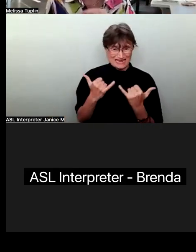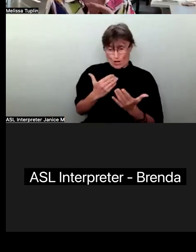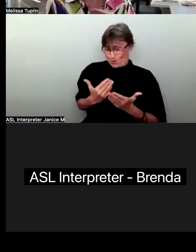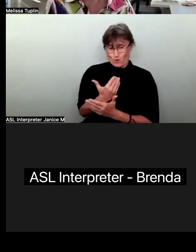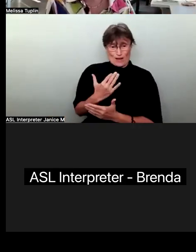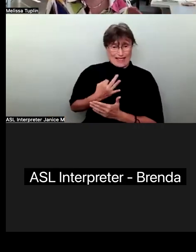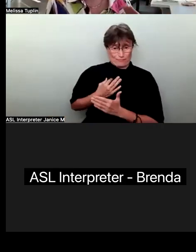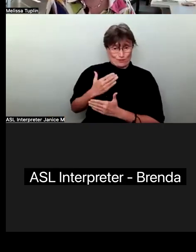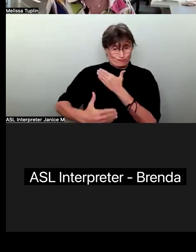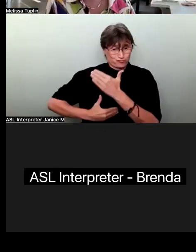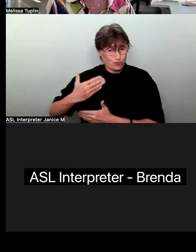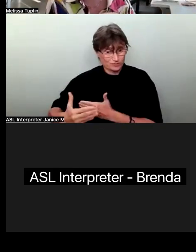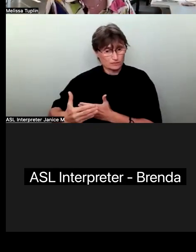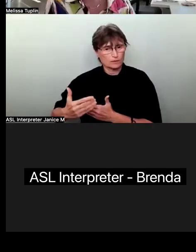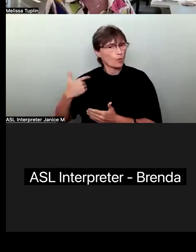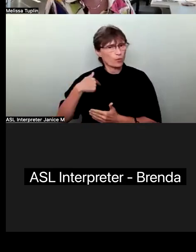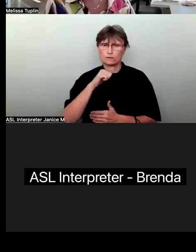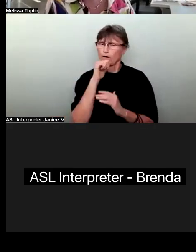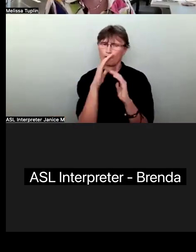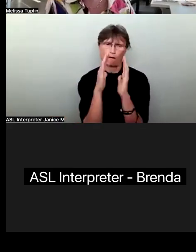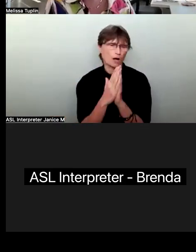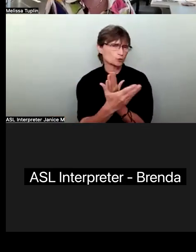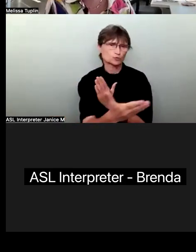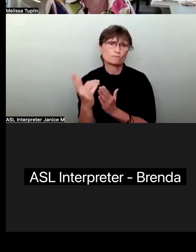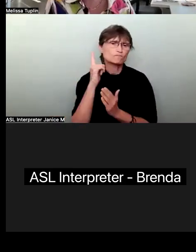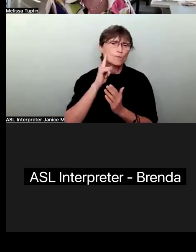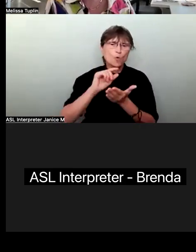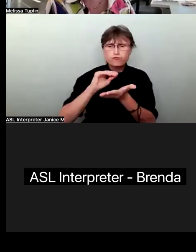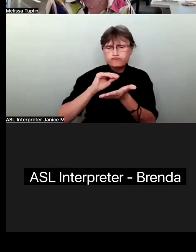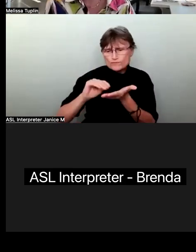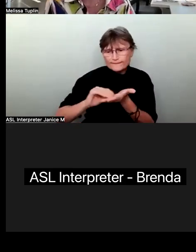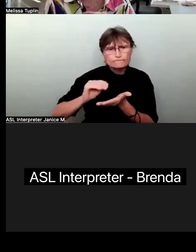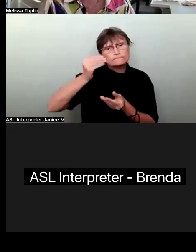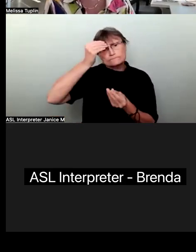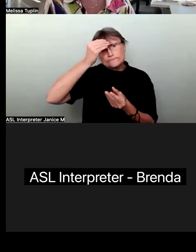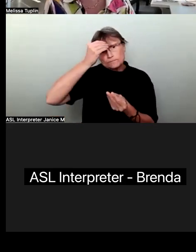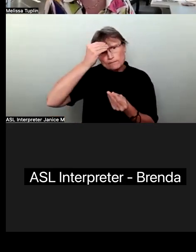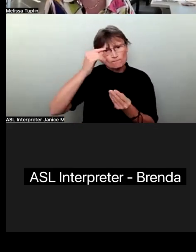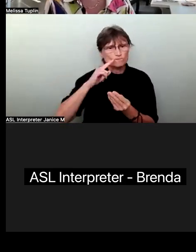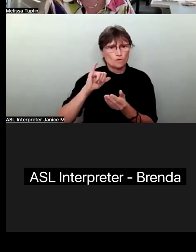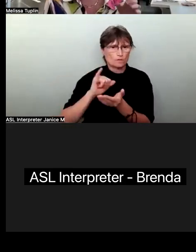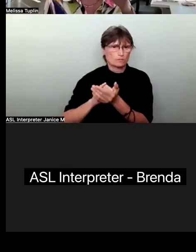we are not going to ask you for any written information for that report, just the forms.